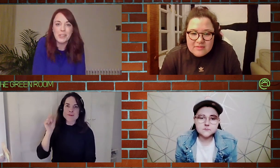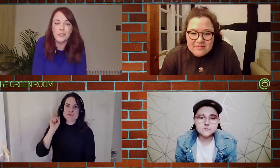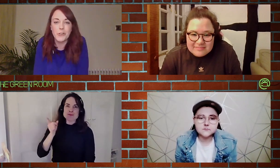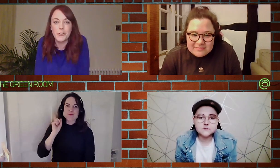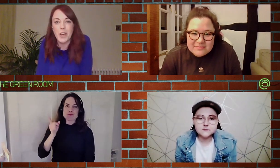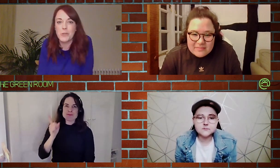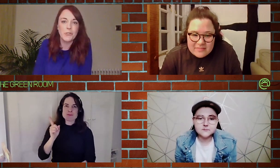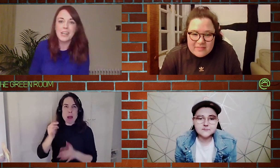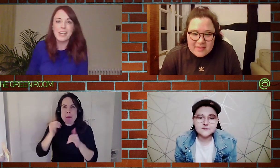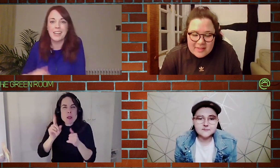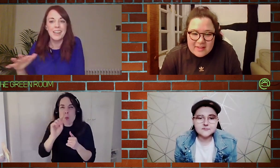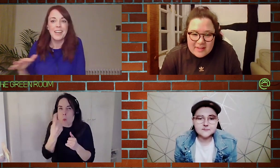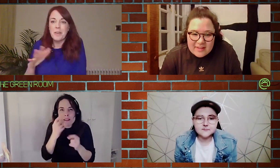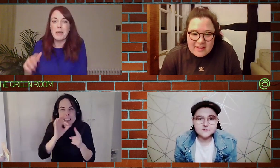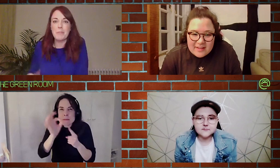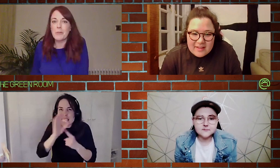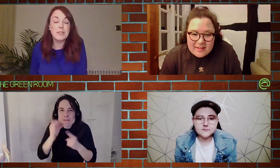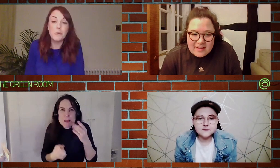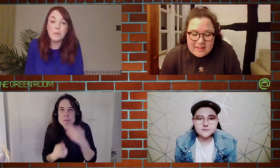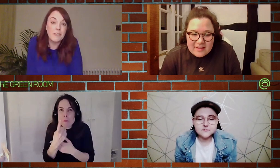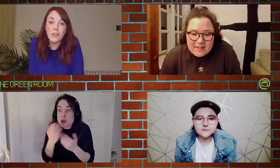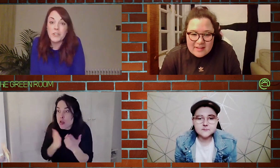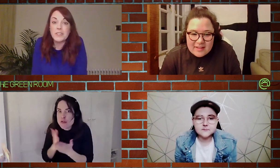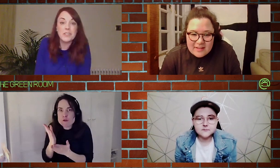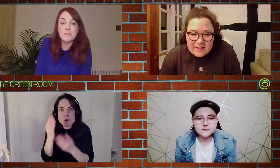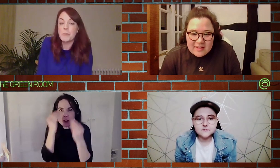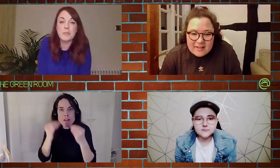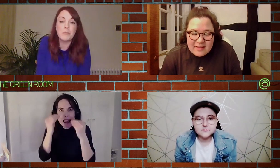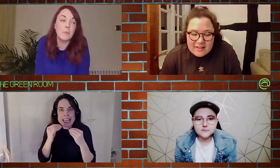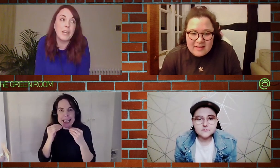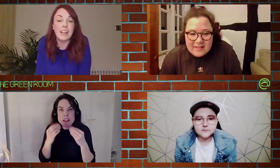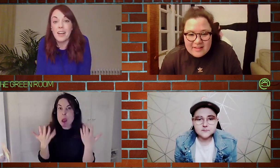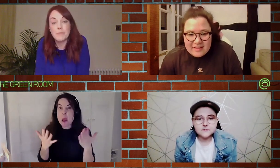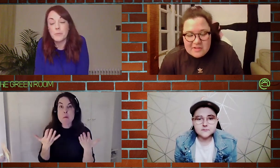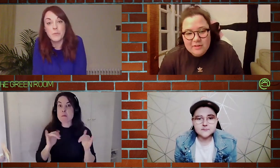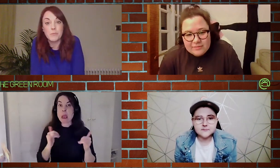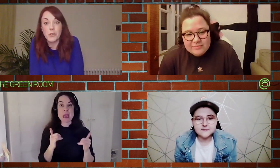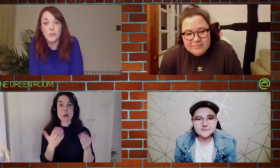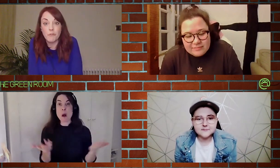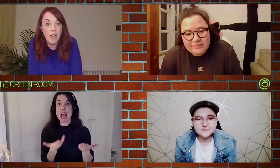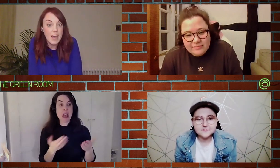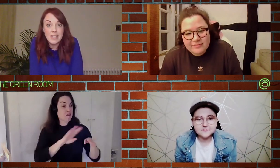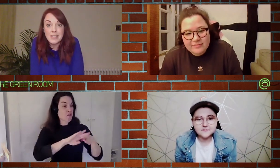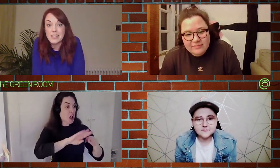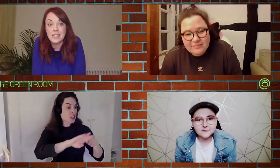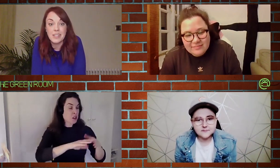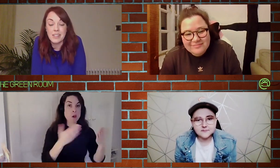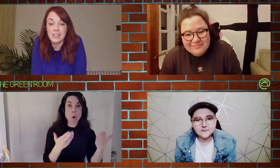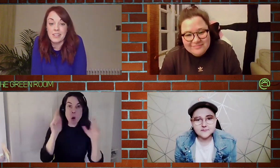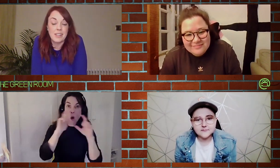through your drama training? Maybe it was a moment in rehearsals? Maybe it was a moment in a class? Maybe it was something you read?